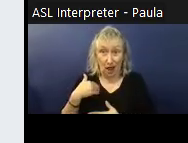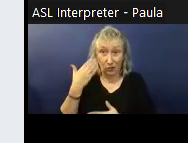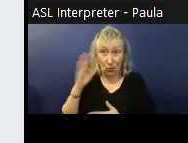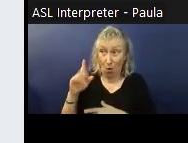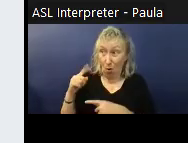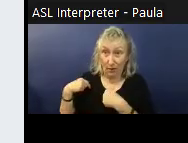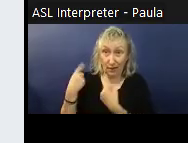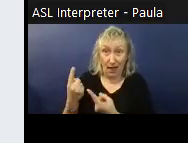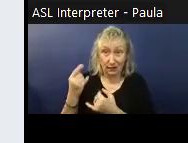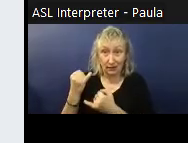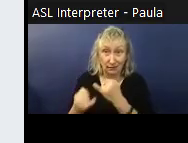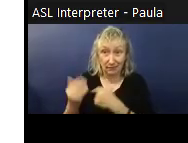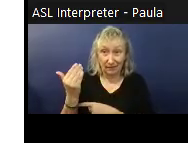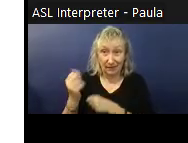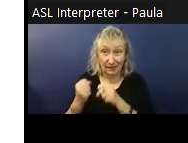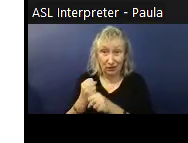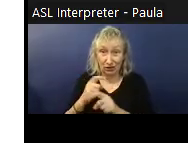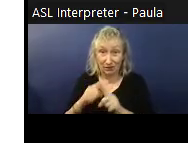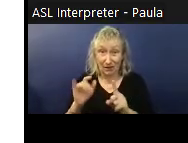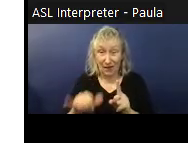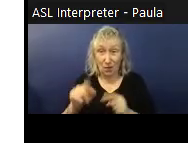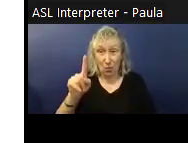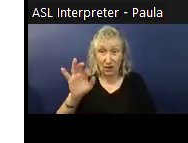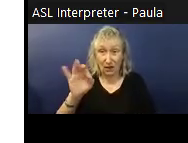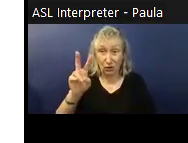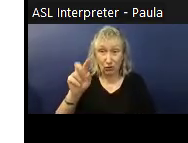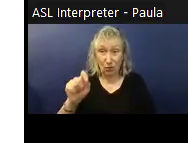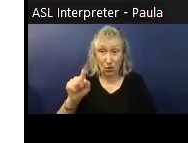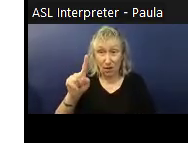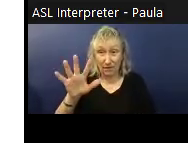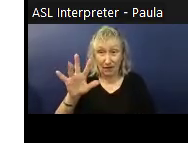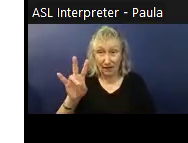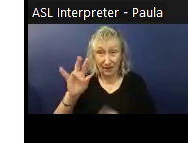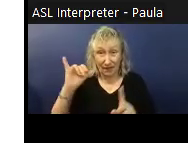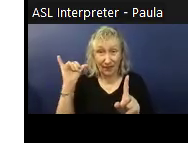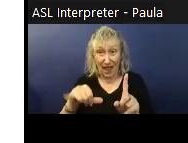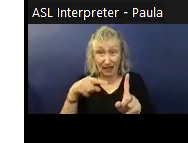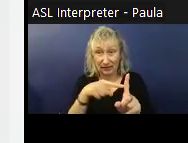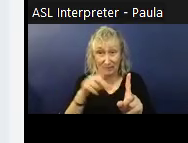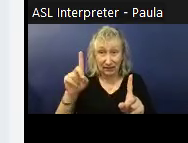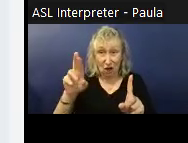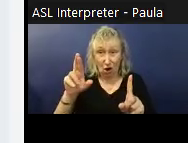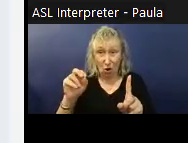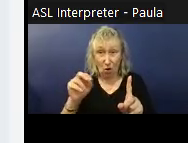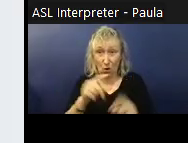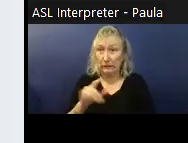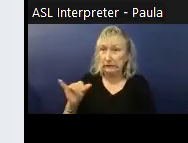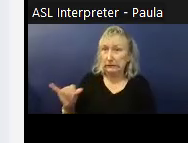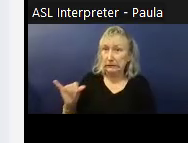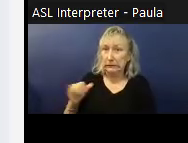I'm pretty sure that 192. 517 just basically is DRO. So sorry about that. OK, well, I don't care.